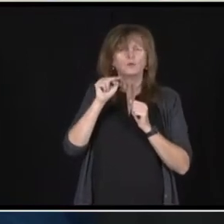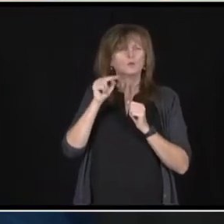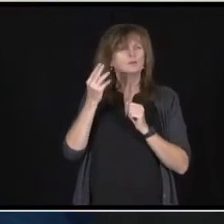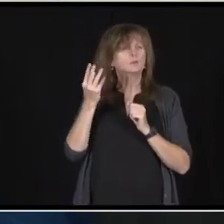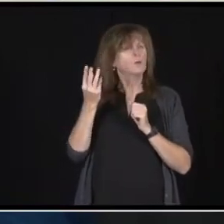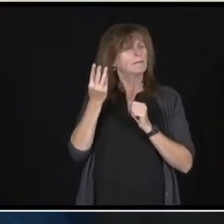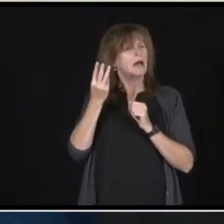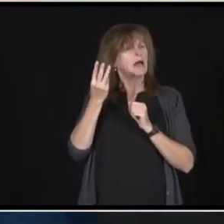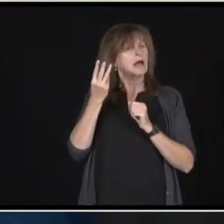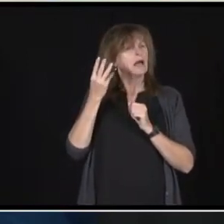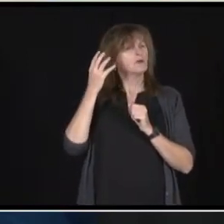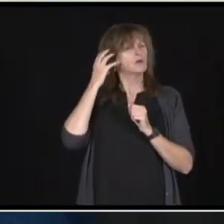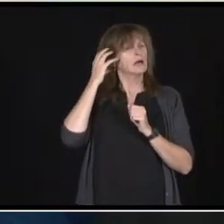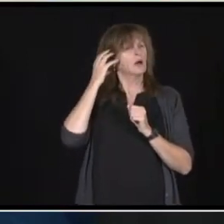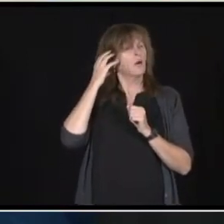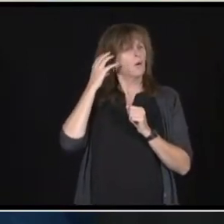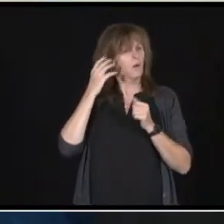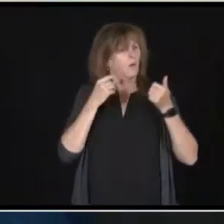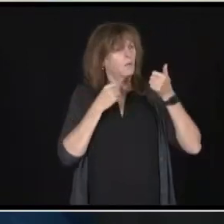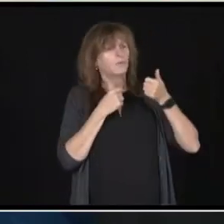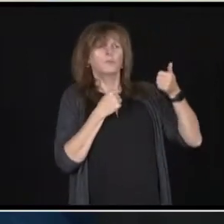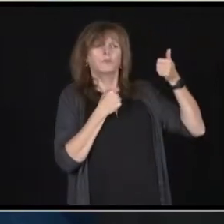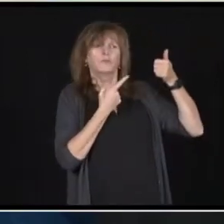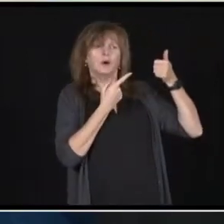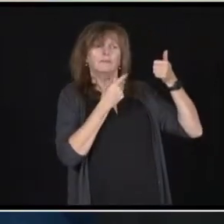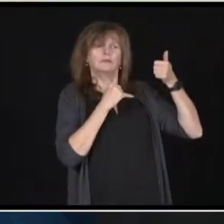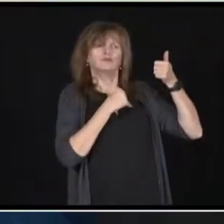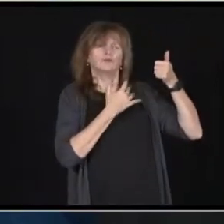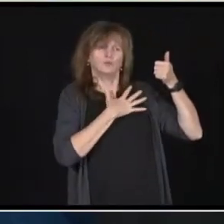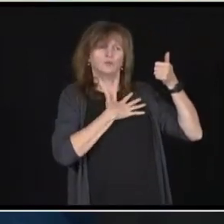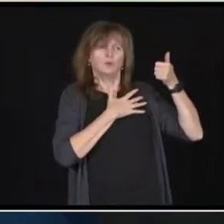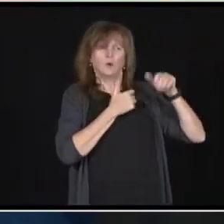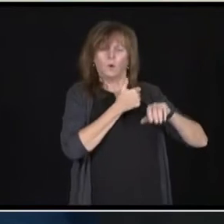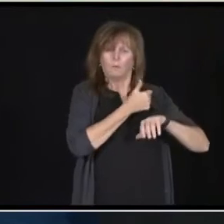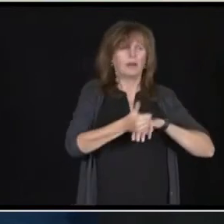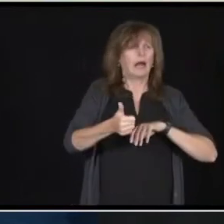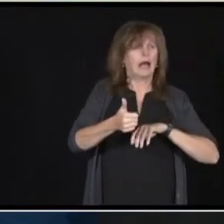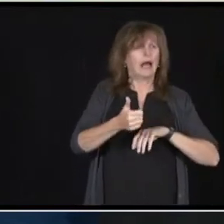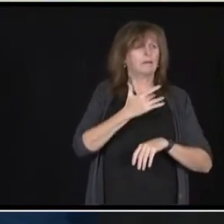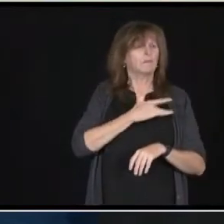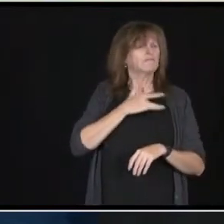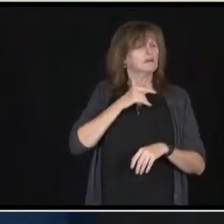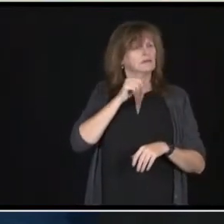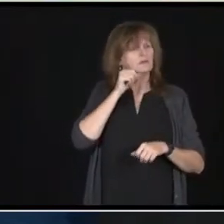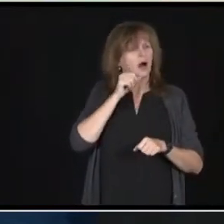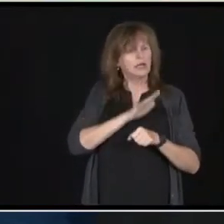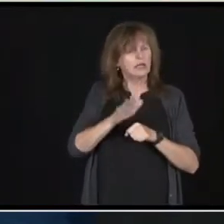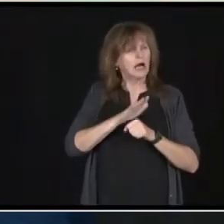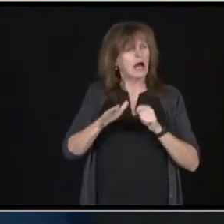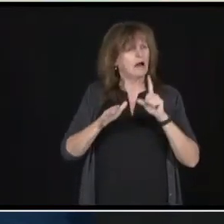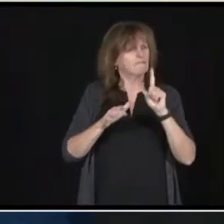Hi there premier. This morning in the interview with Global News radio in Winnipeg, promised or just Trudeau